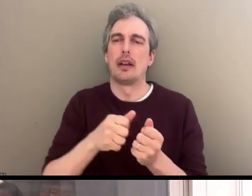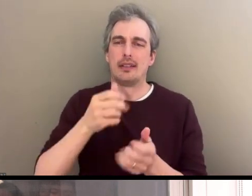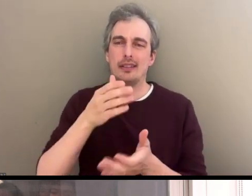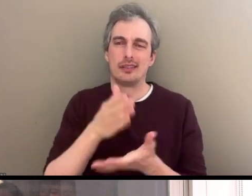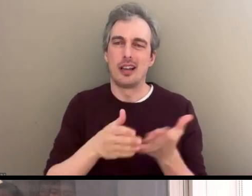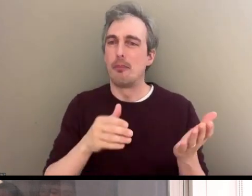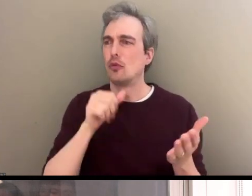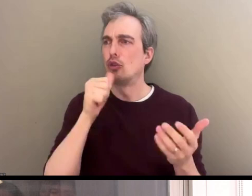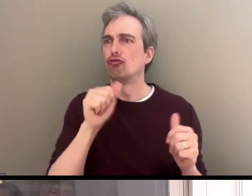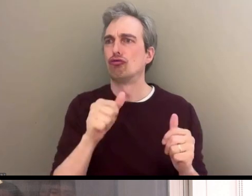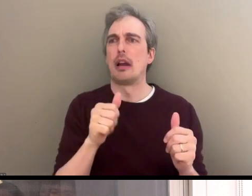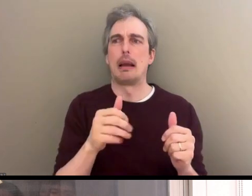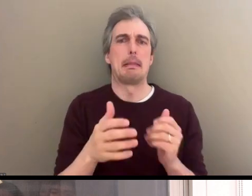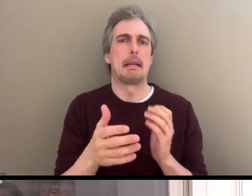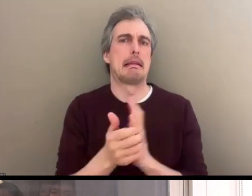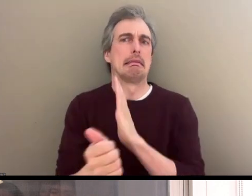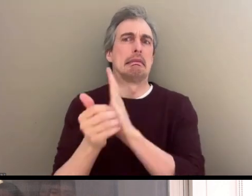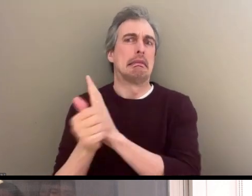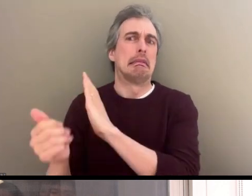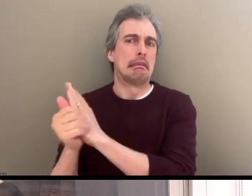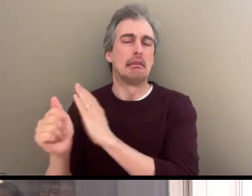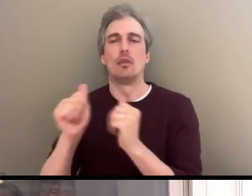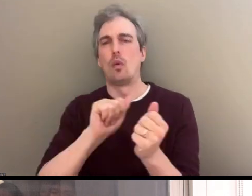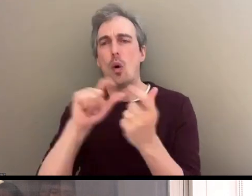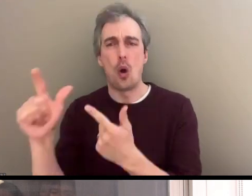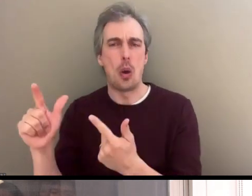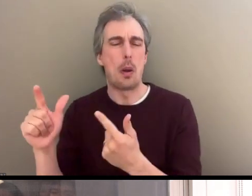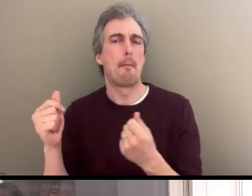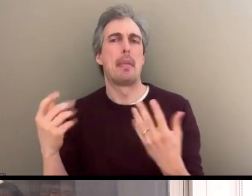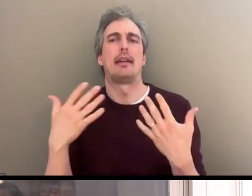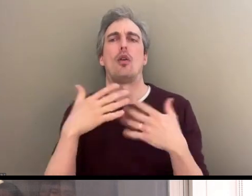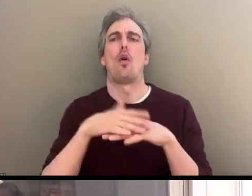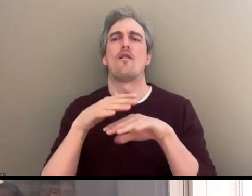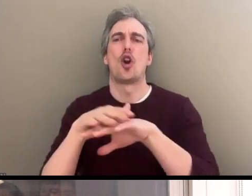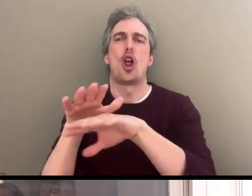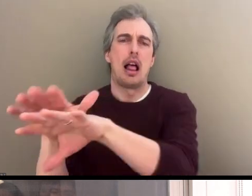There's a lot of overlap between them. It might not be conducive to your time. So don't chase them all.